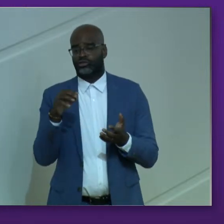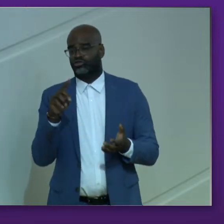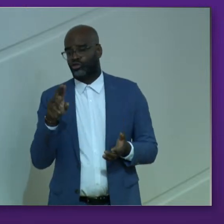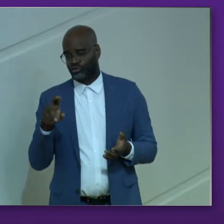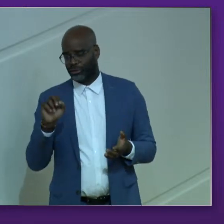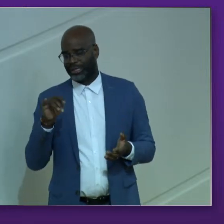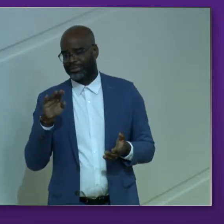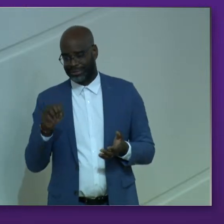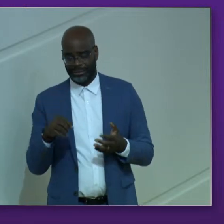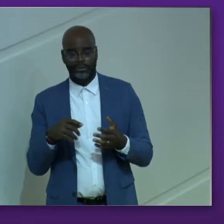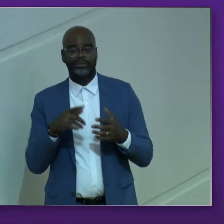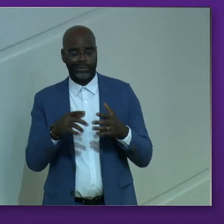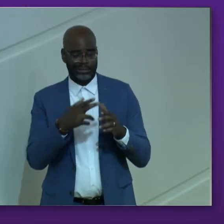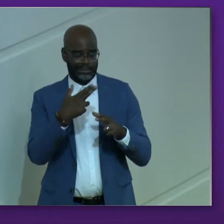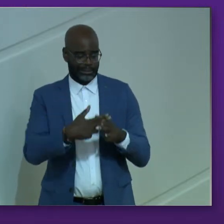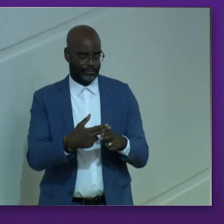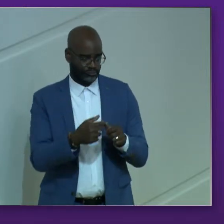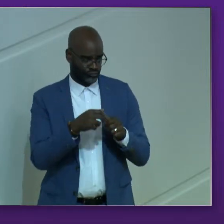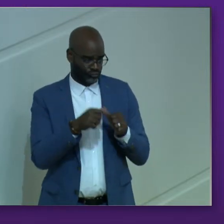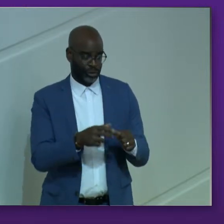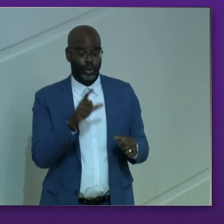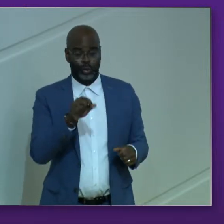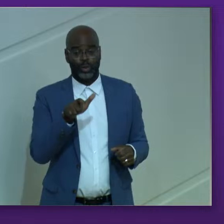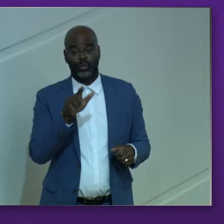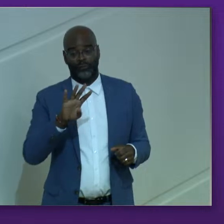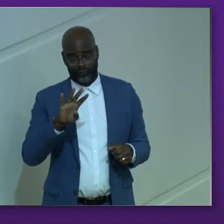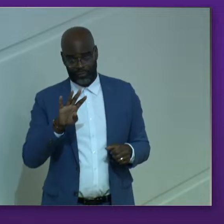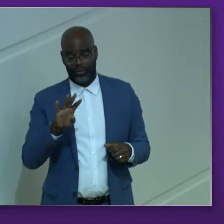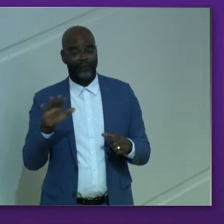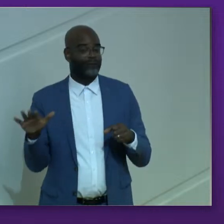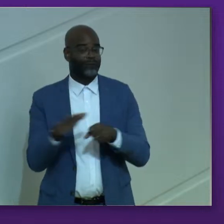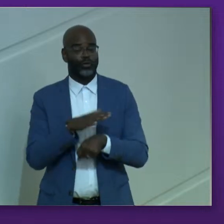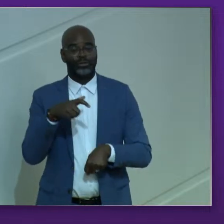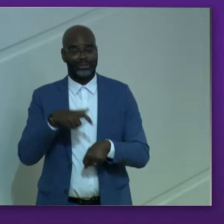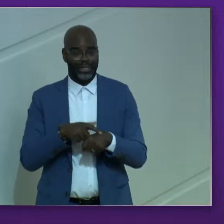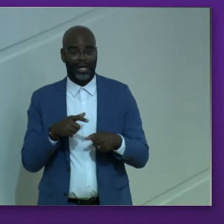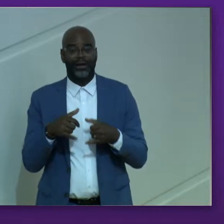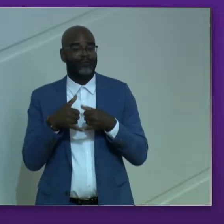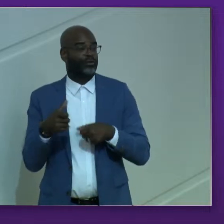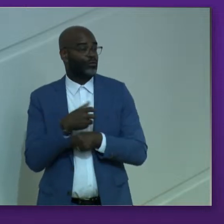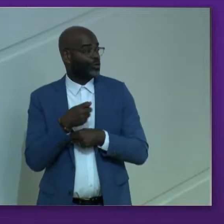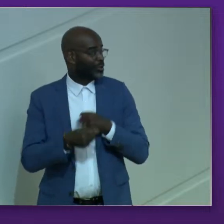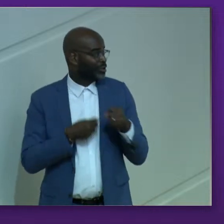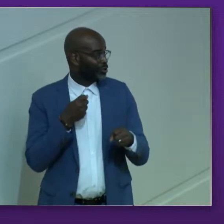STUDENTS FACULTY AND STAFF.